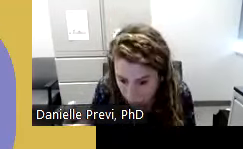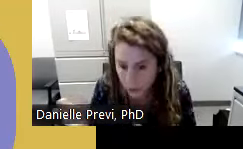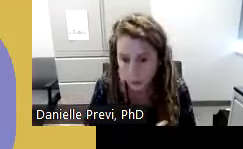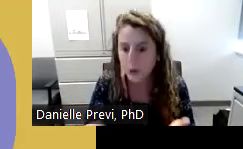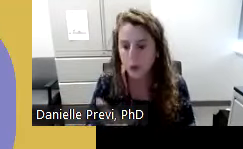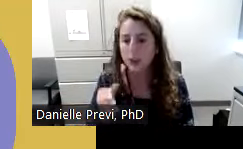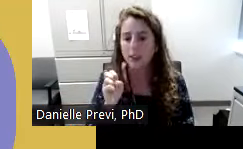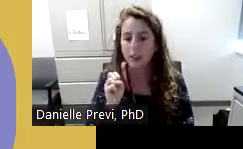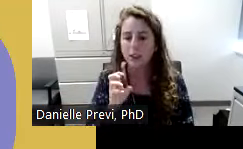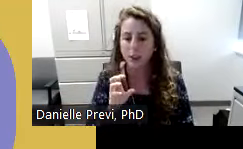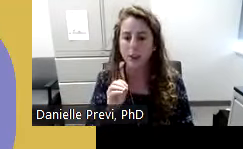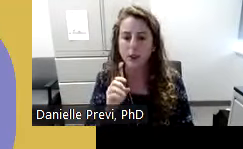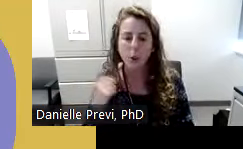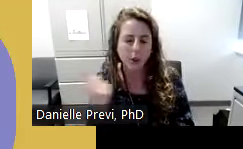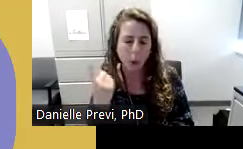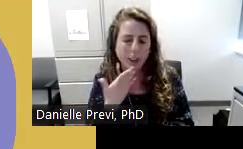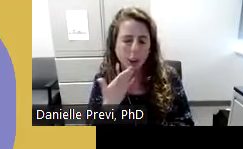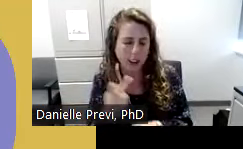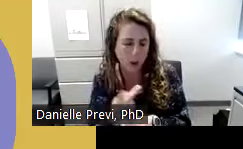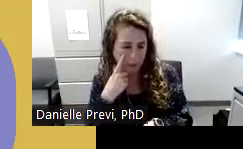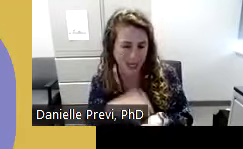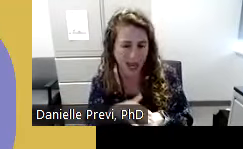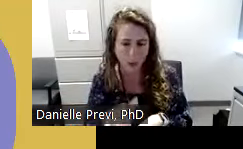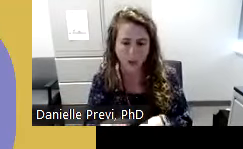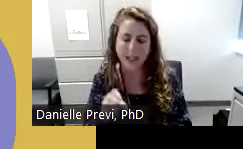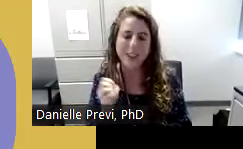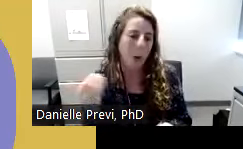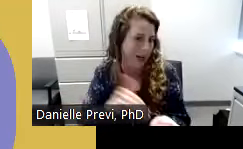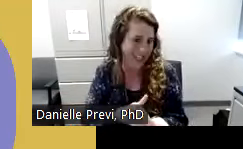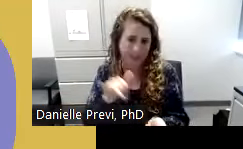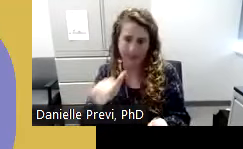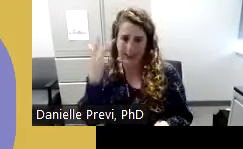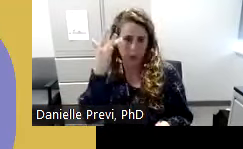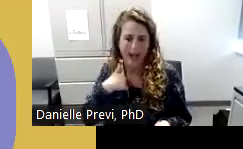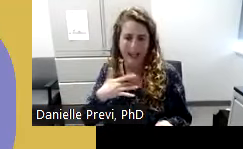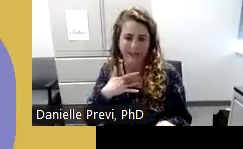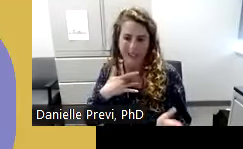a lot of thyroid issues or mood concerns, for example. So it’s always good to keep an eye on